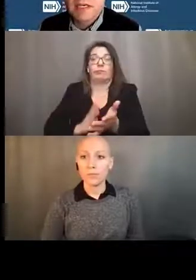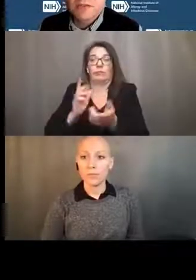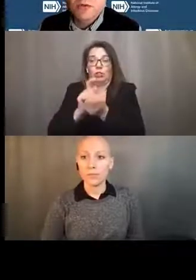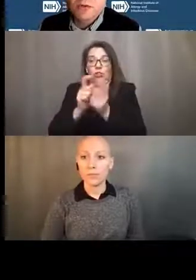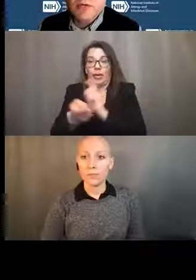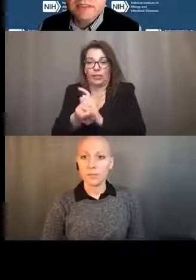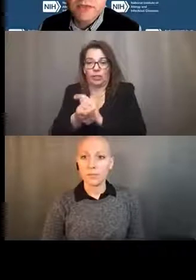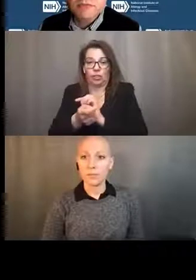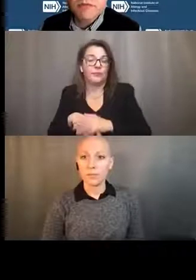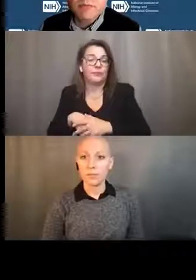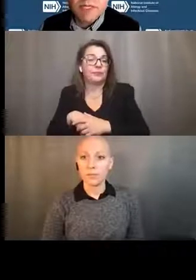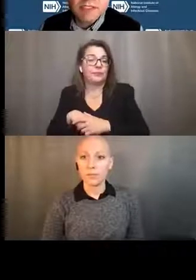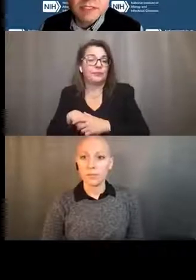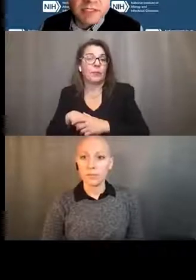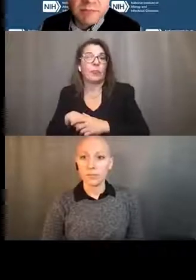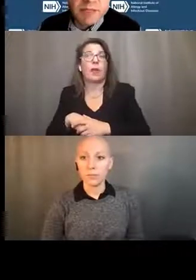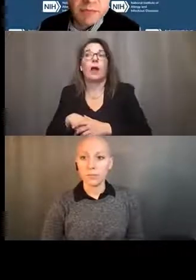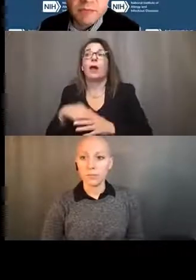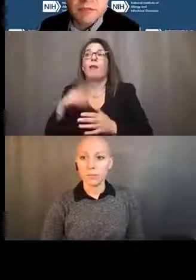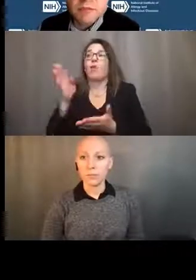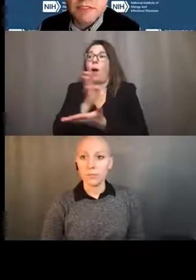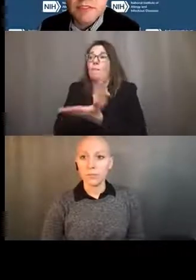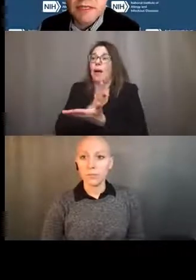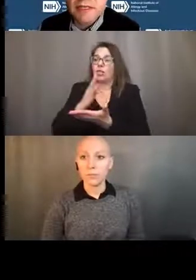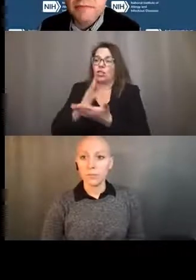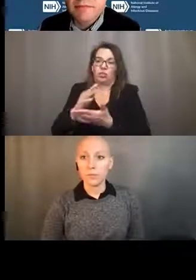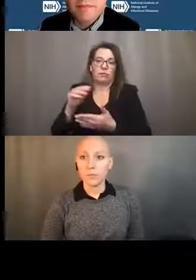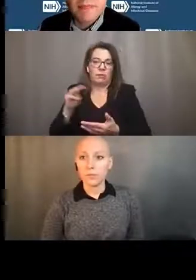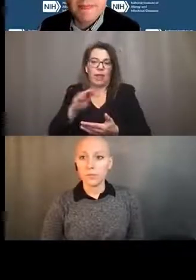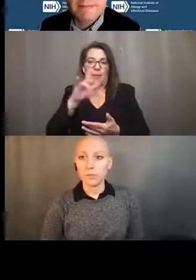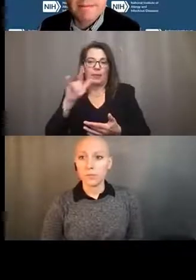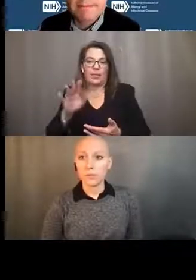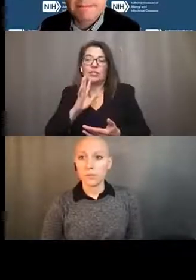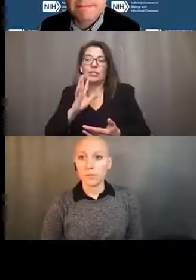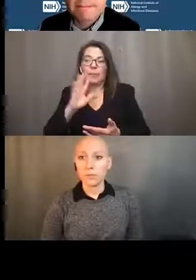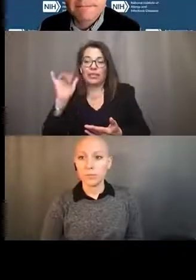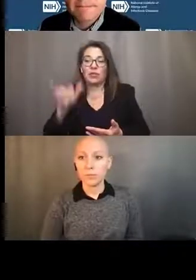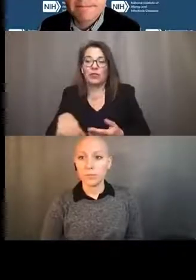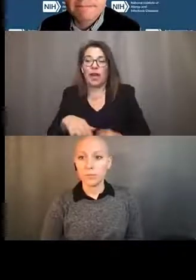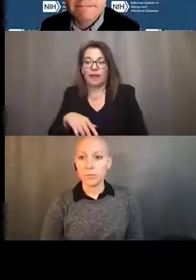So in terms of the budget, Emily will speak to that. Emily Linde: So I'm going to make two points,